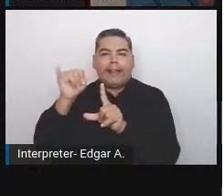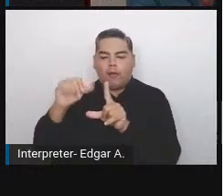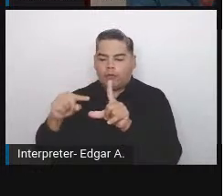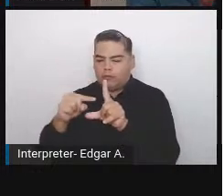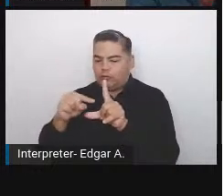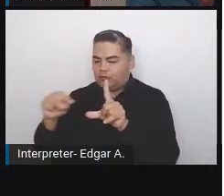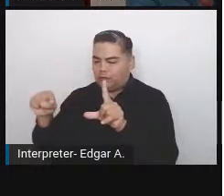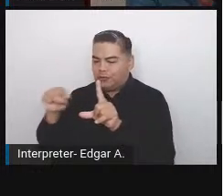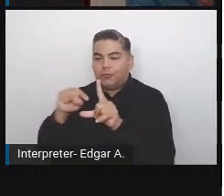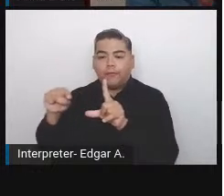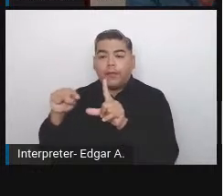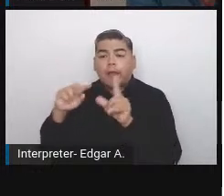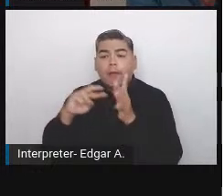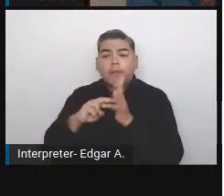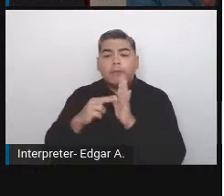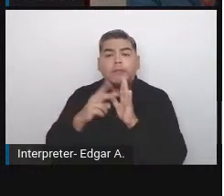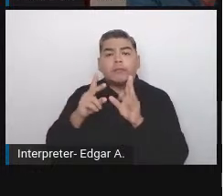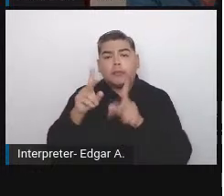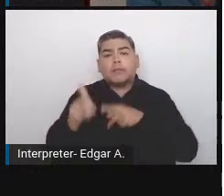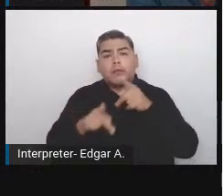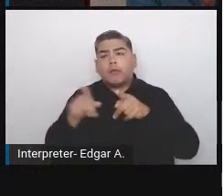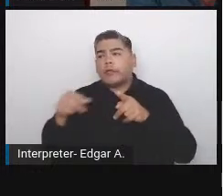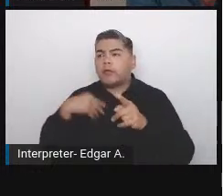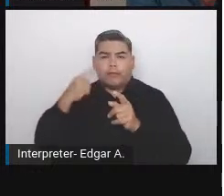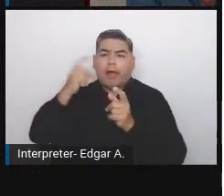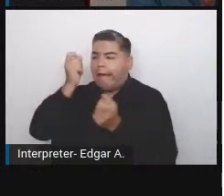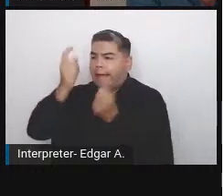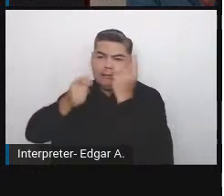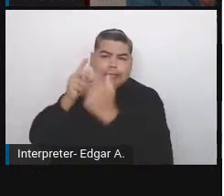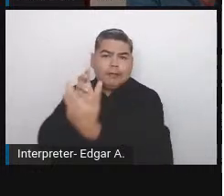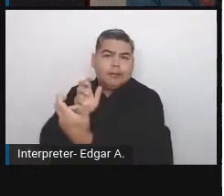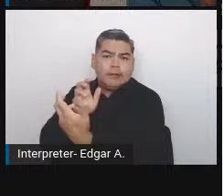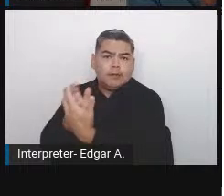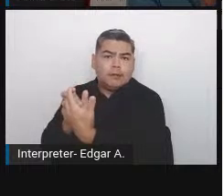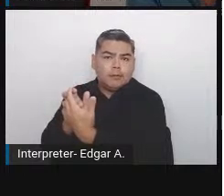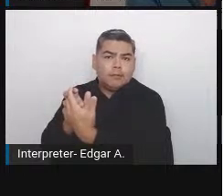vision. The yellow text on black sent this message that people here